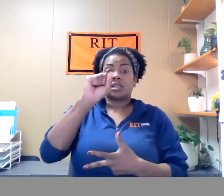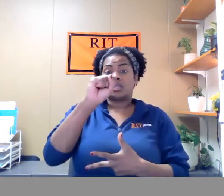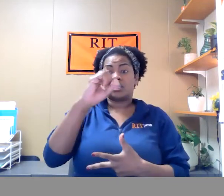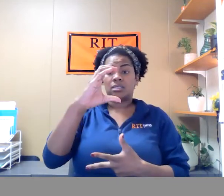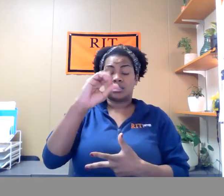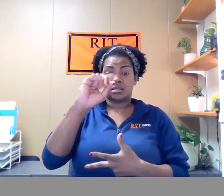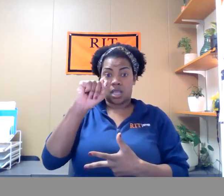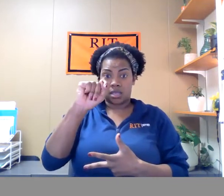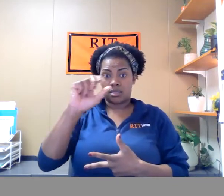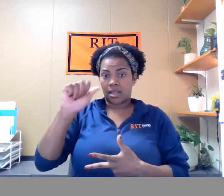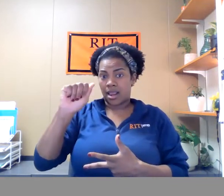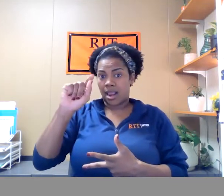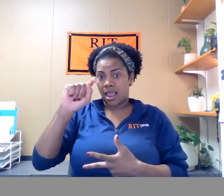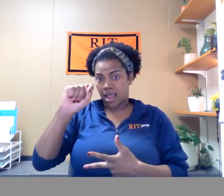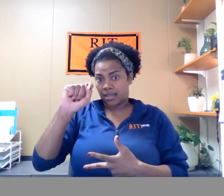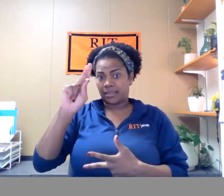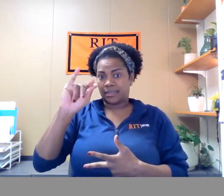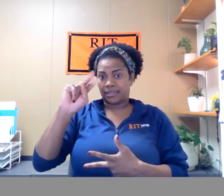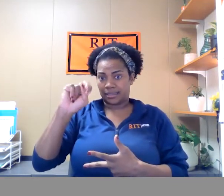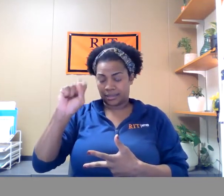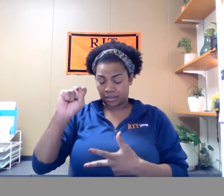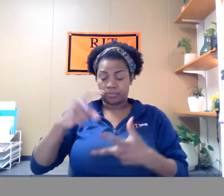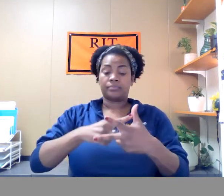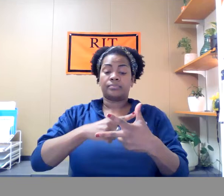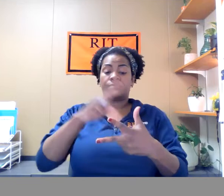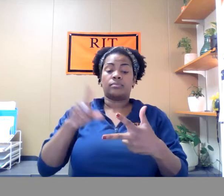in the round prior to that.